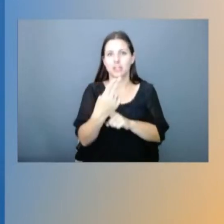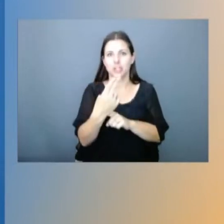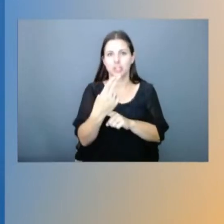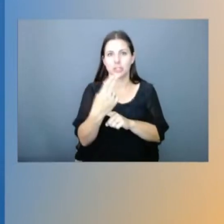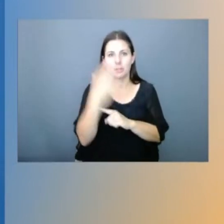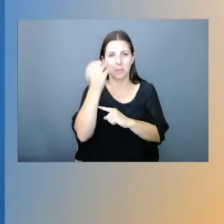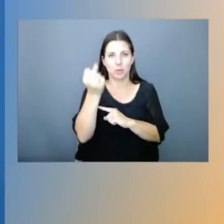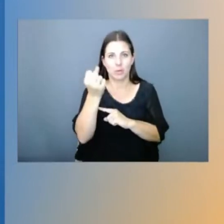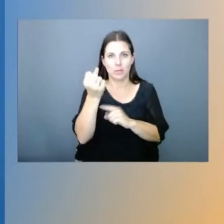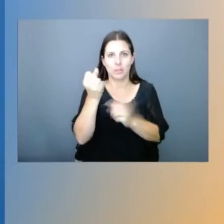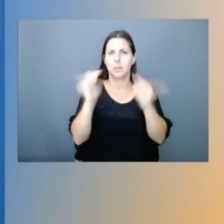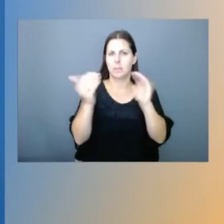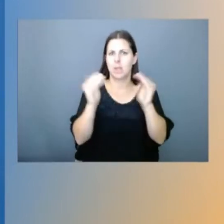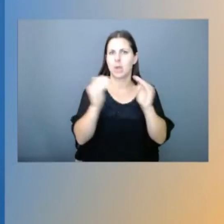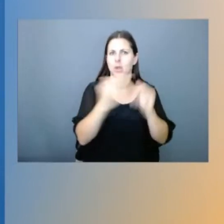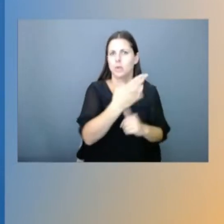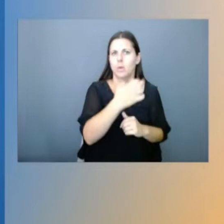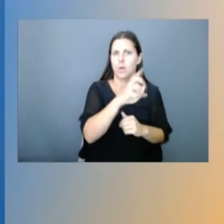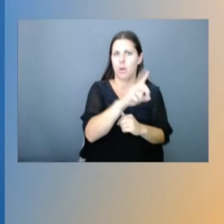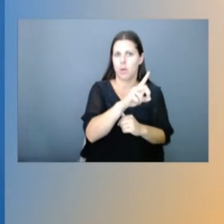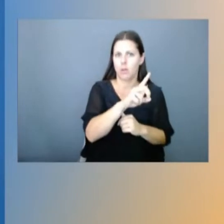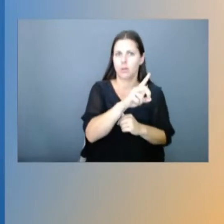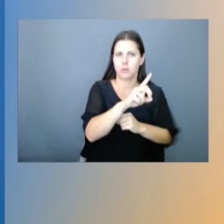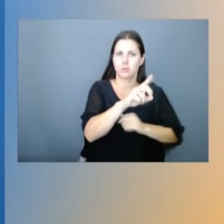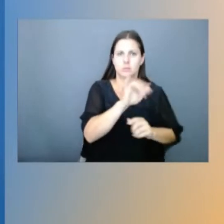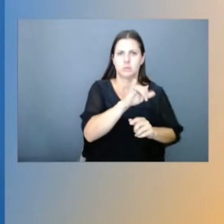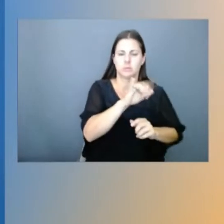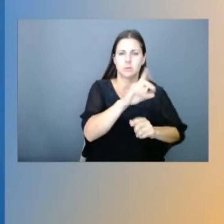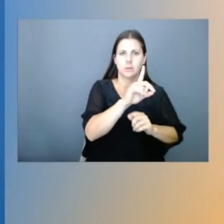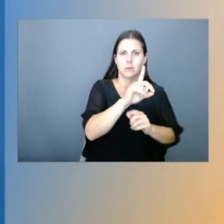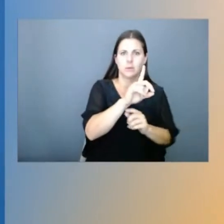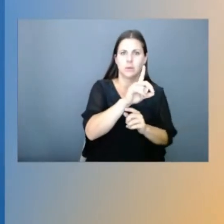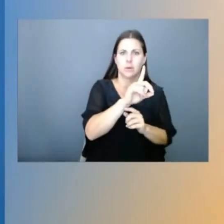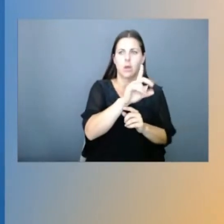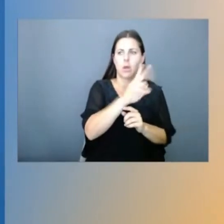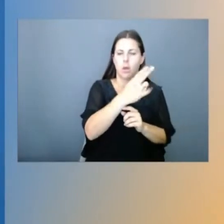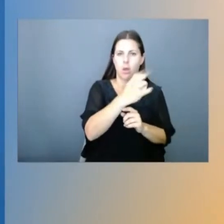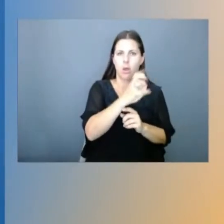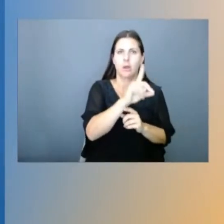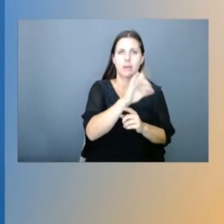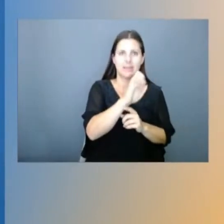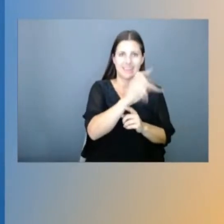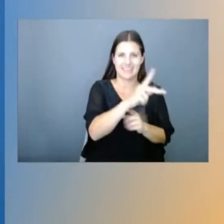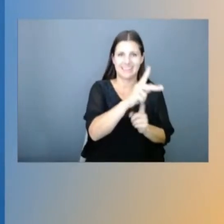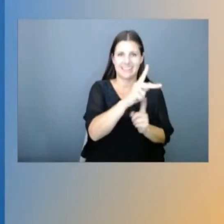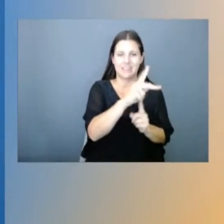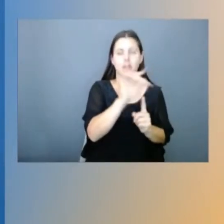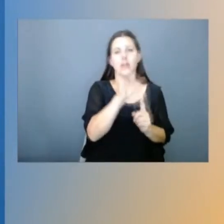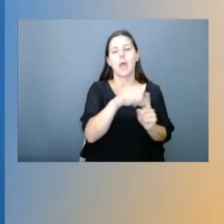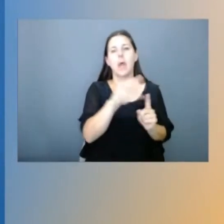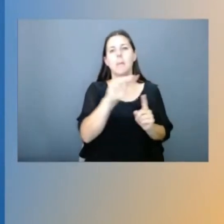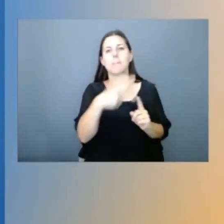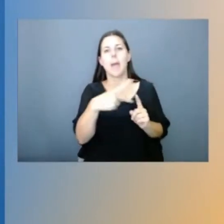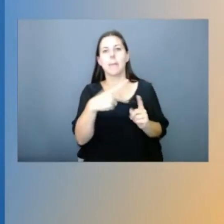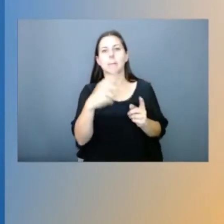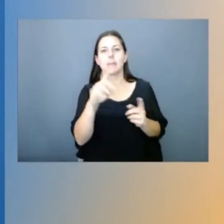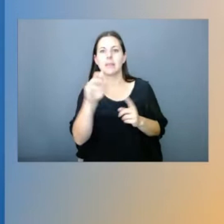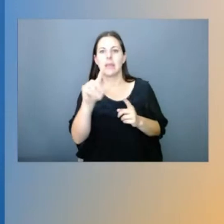which has been there for many, many years, hard disk really maps the data into a spinning platter magnetically,